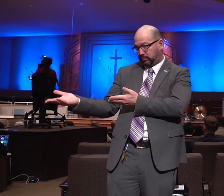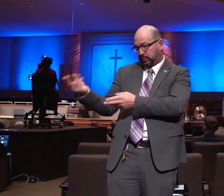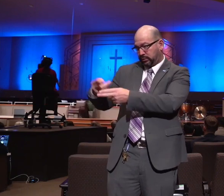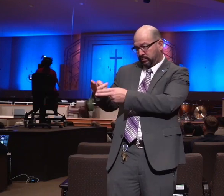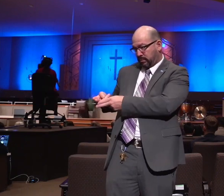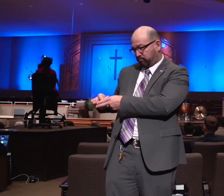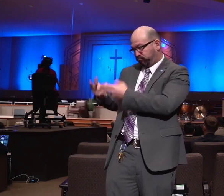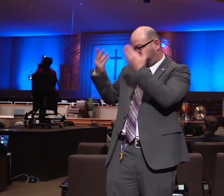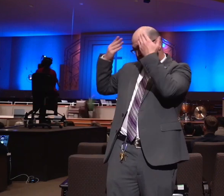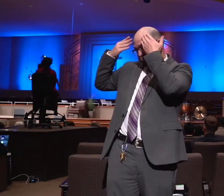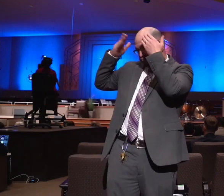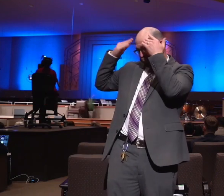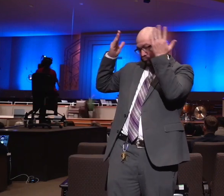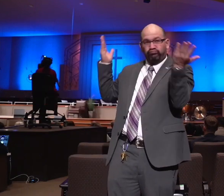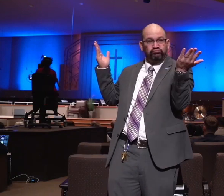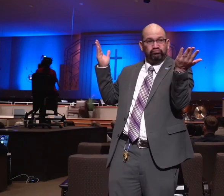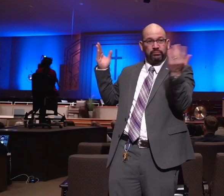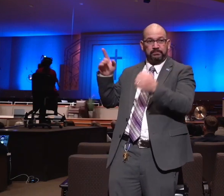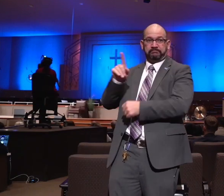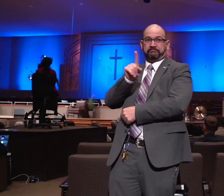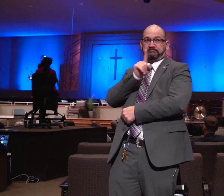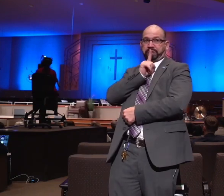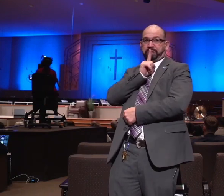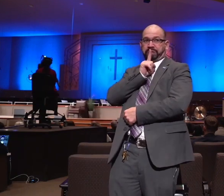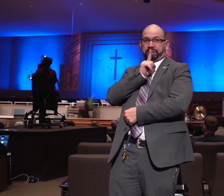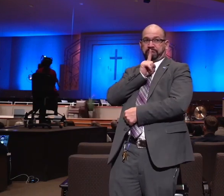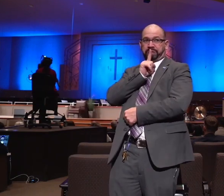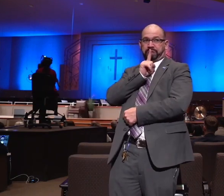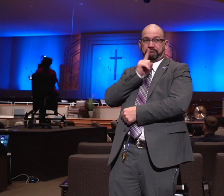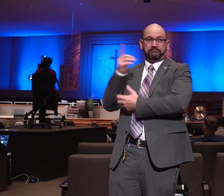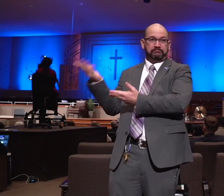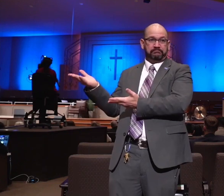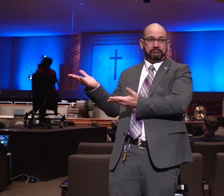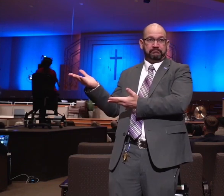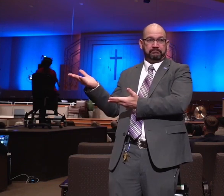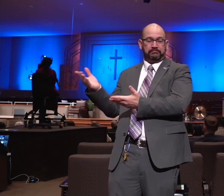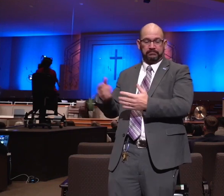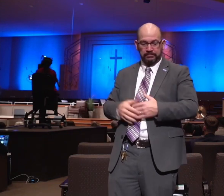that acted on the wishes of David